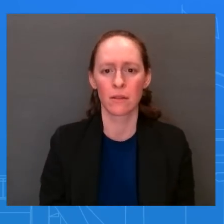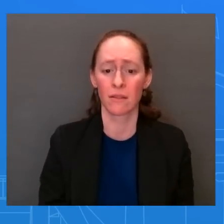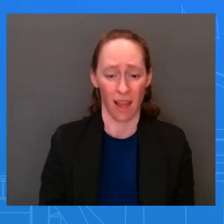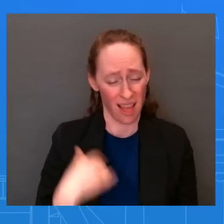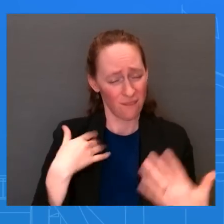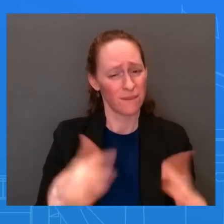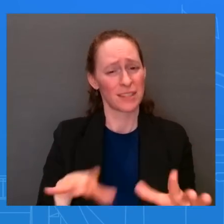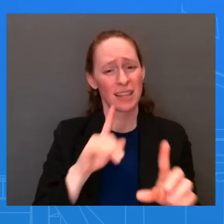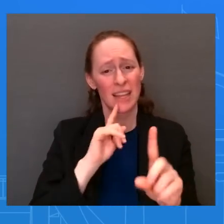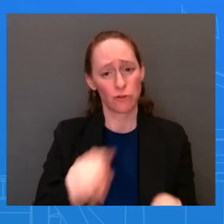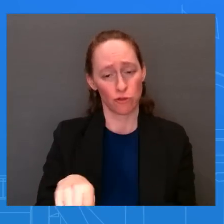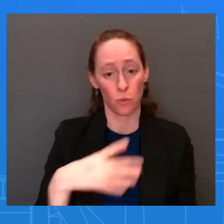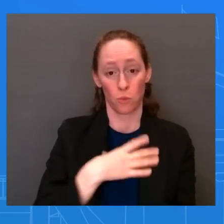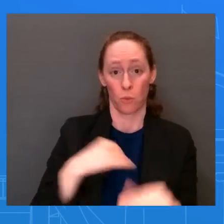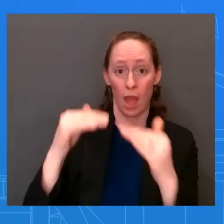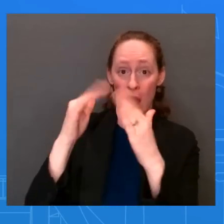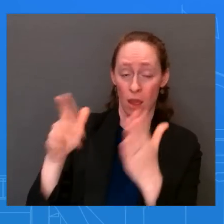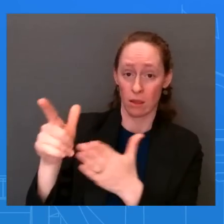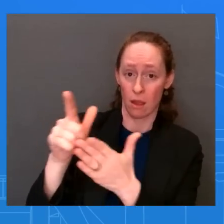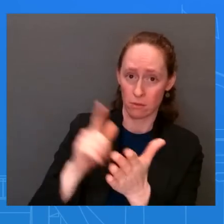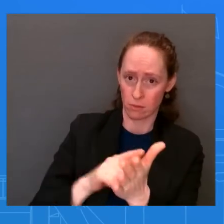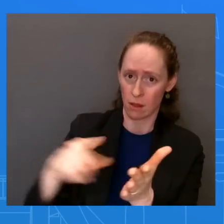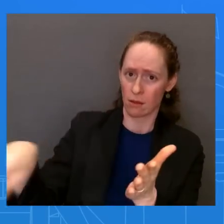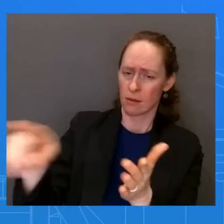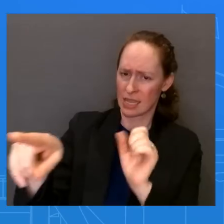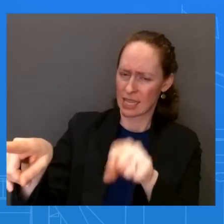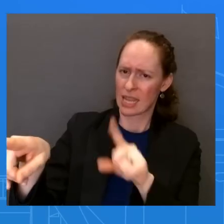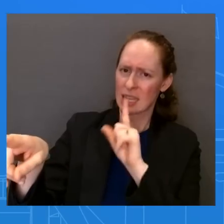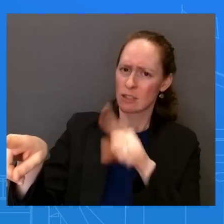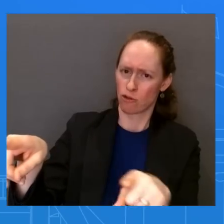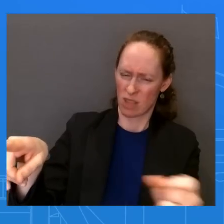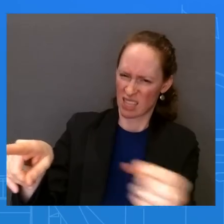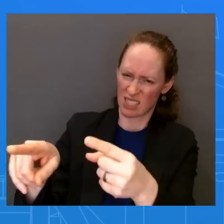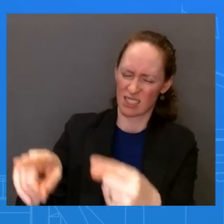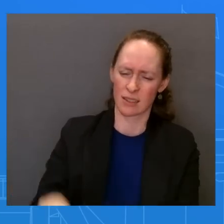will be able to address that question. The Press: Okay. Is President Biden satisfied with the current